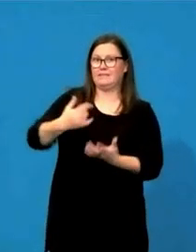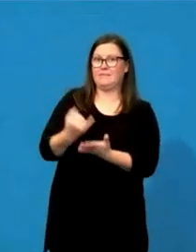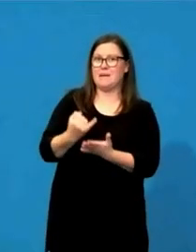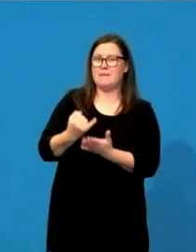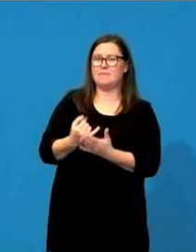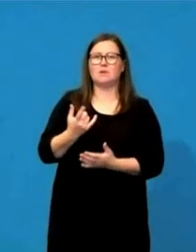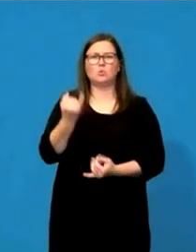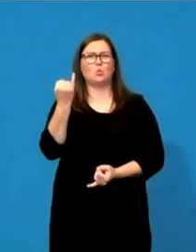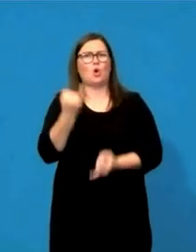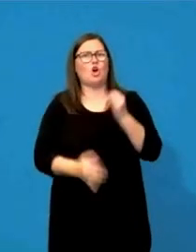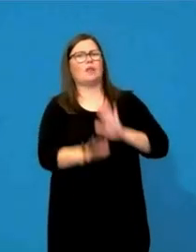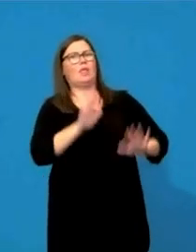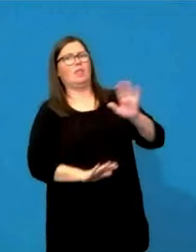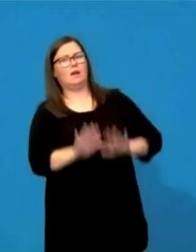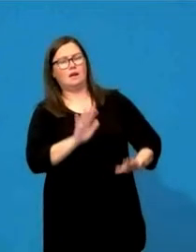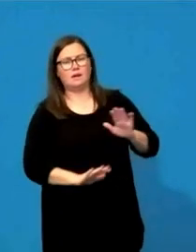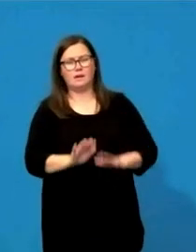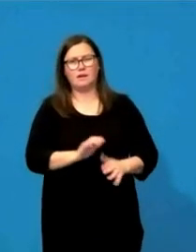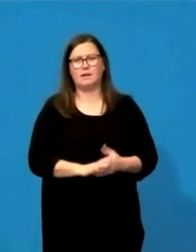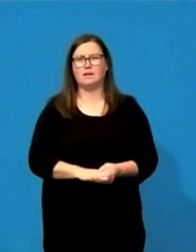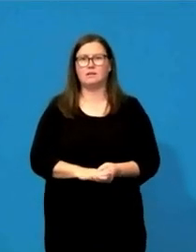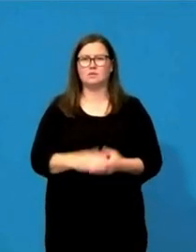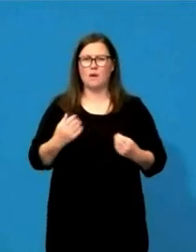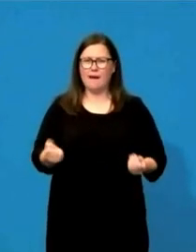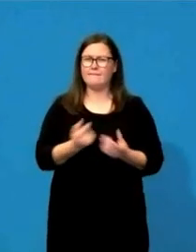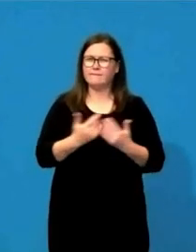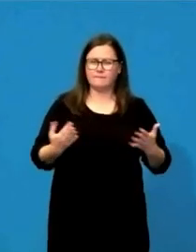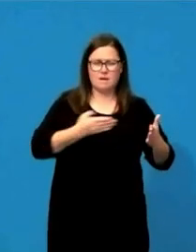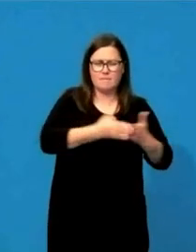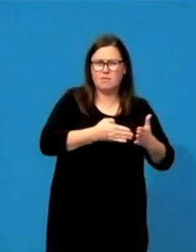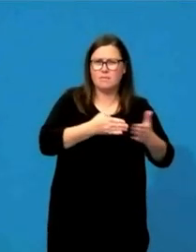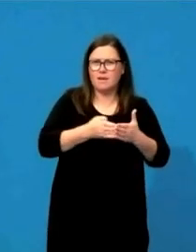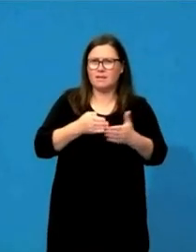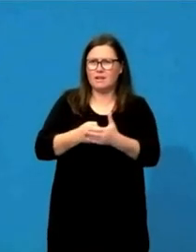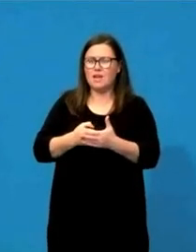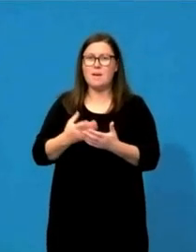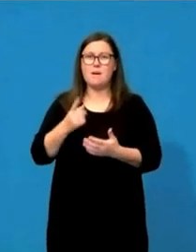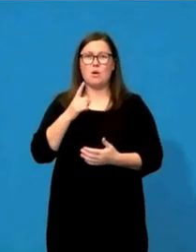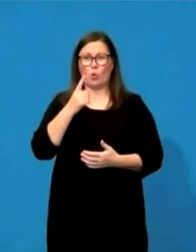But, at the same time, there is also lots and lots that could be happening that just isn't. And I was shocked to see that.